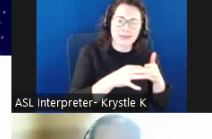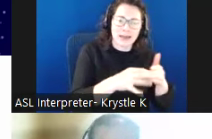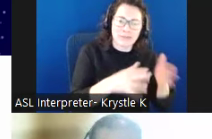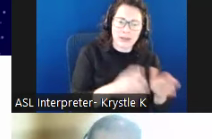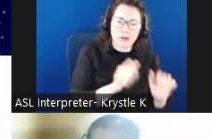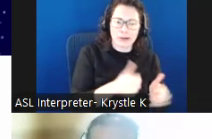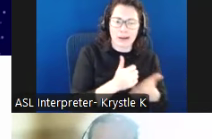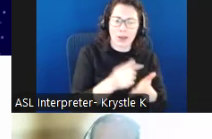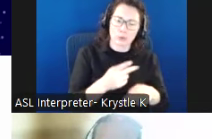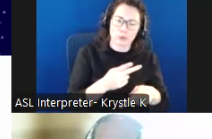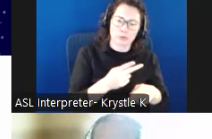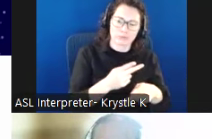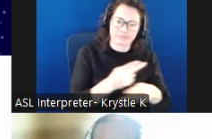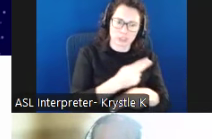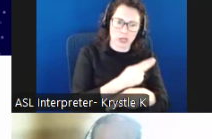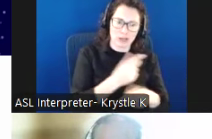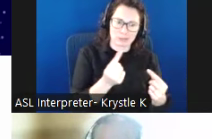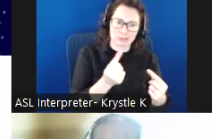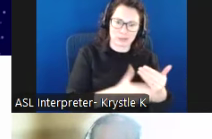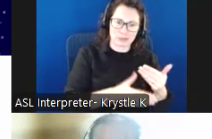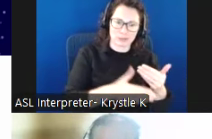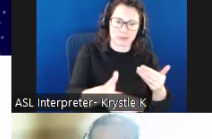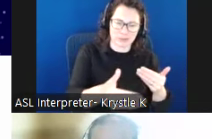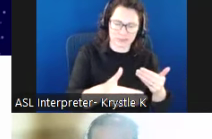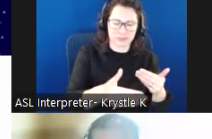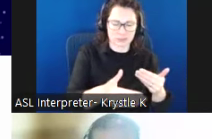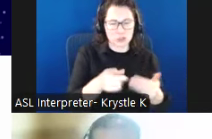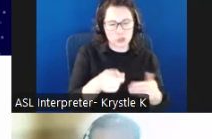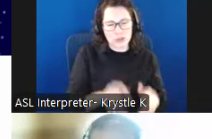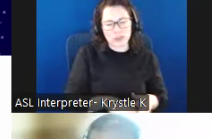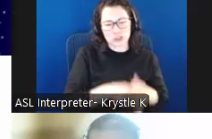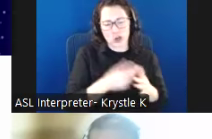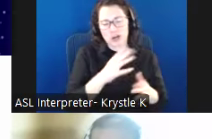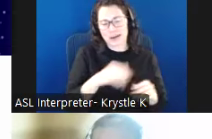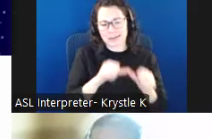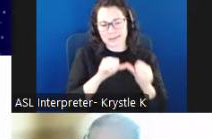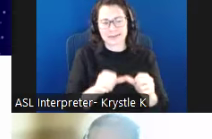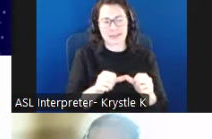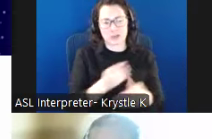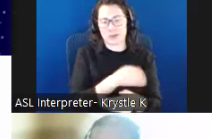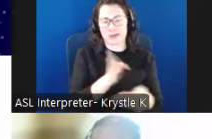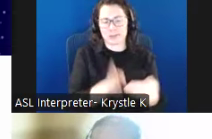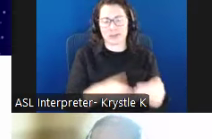navigate to where you can um start and